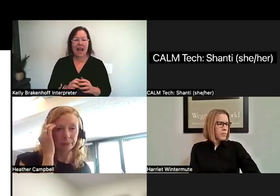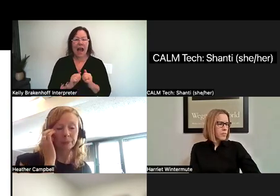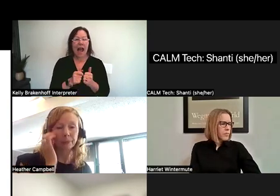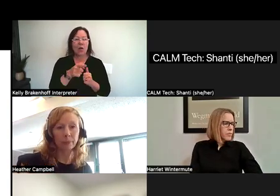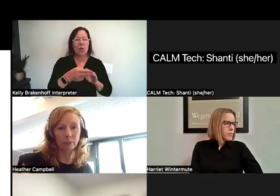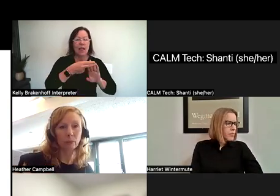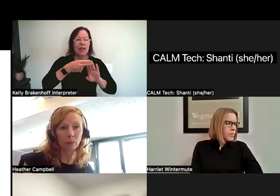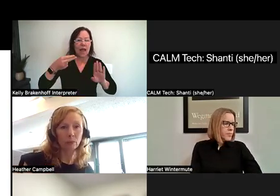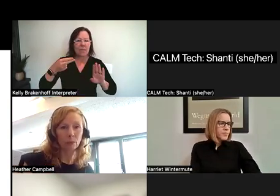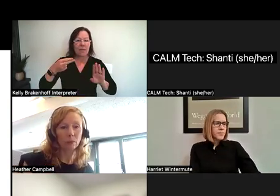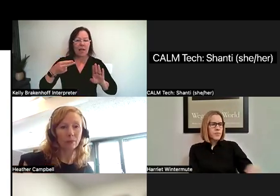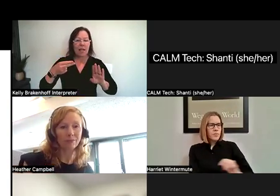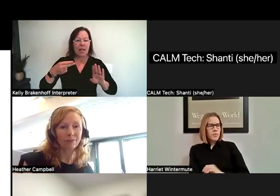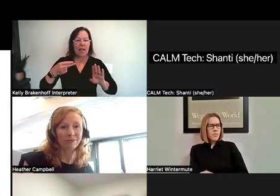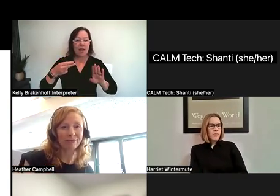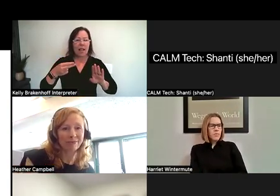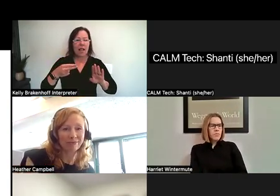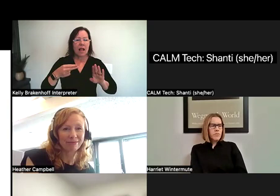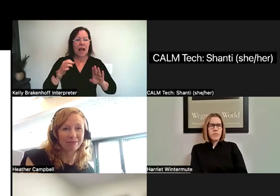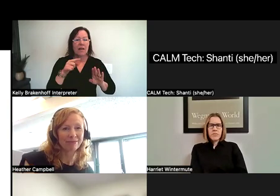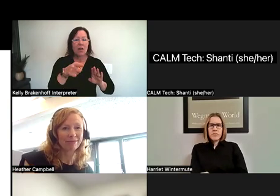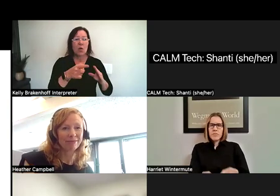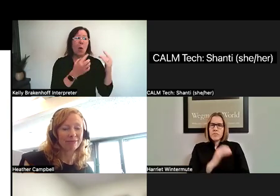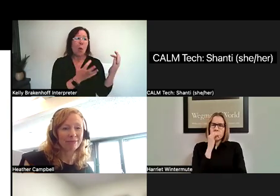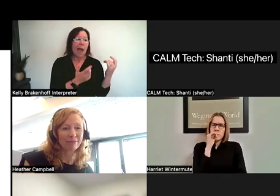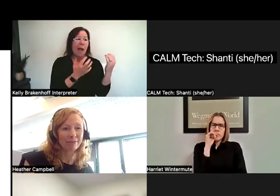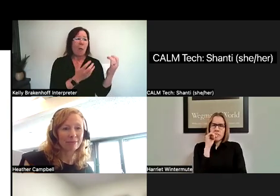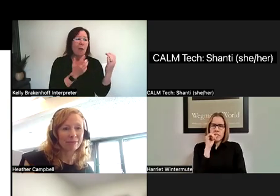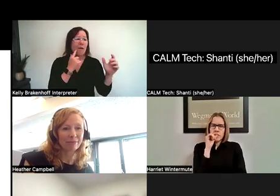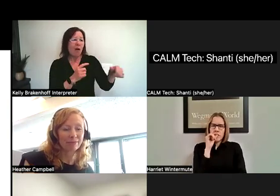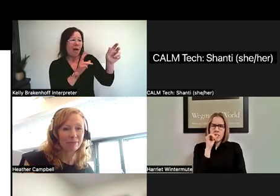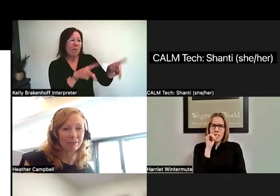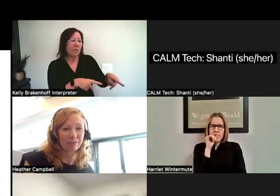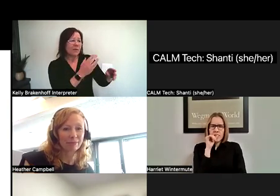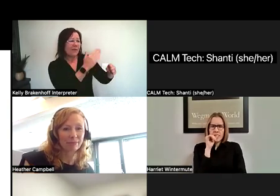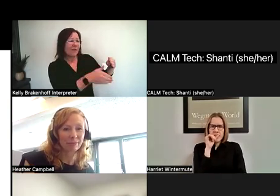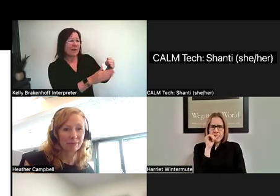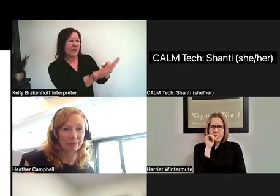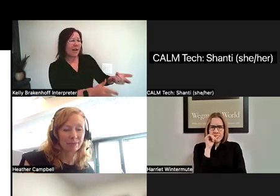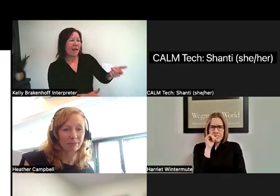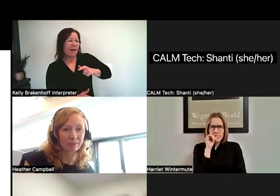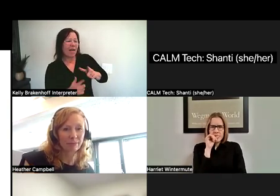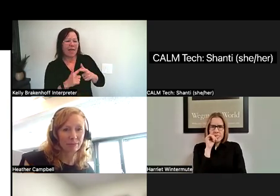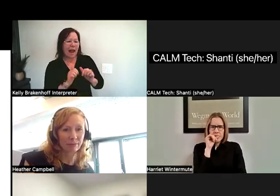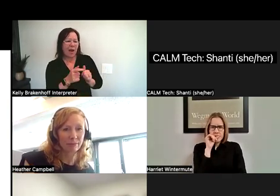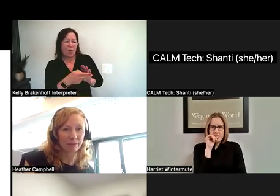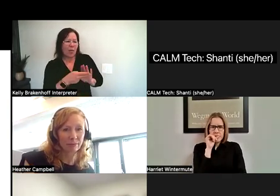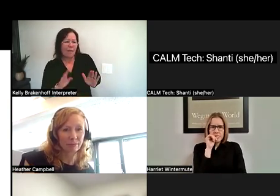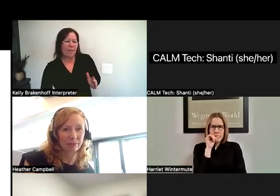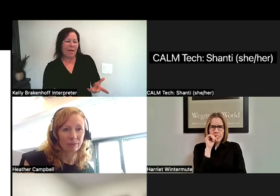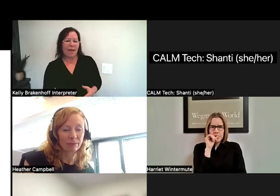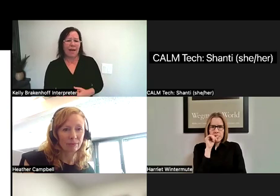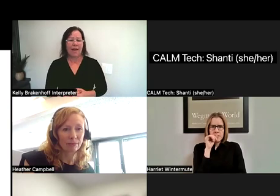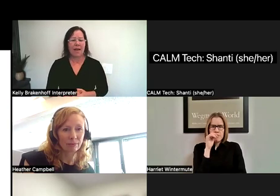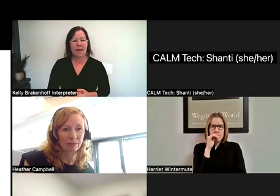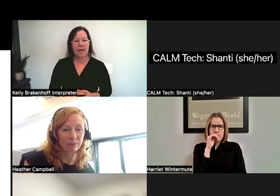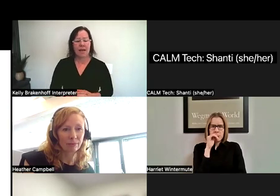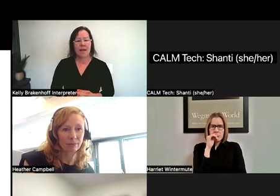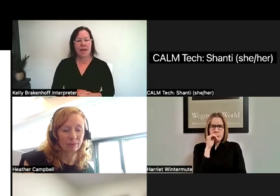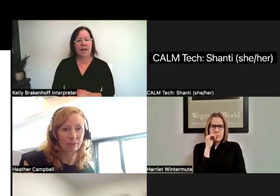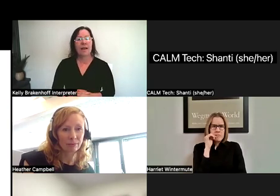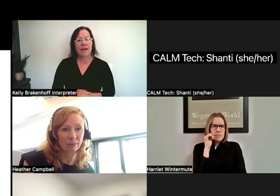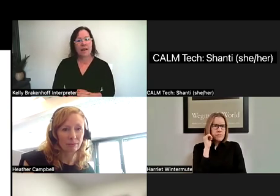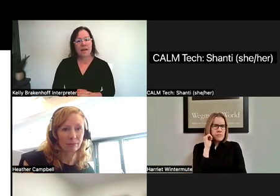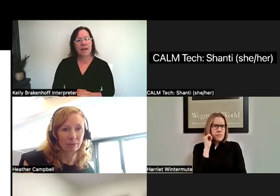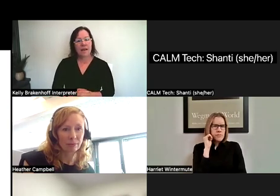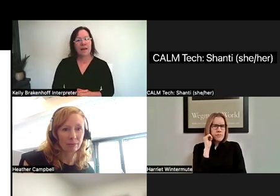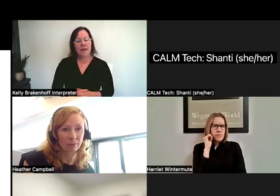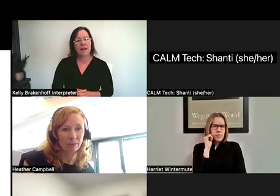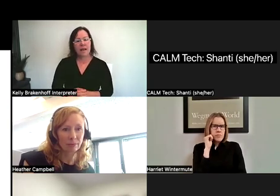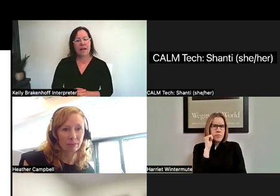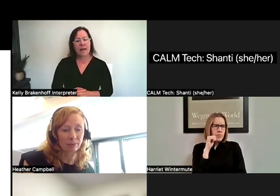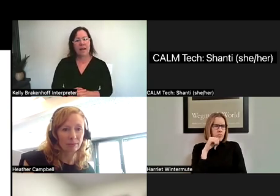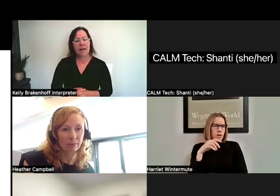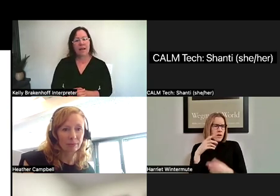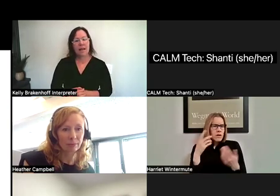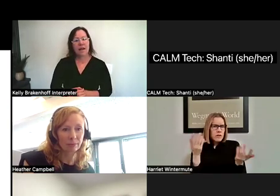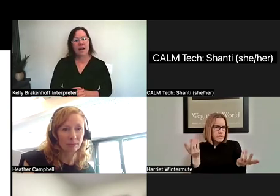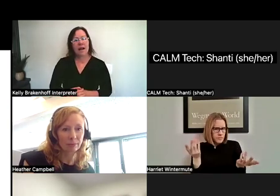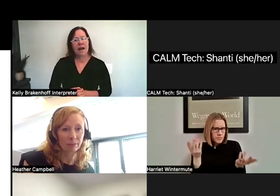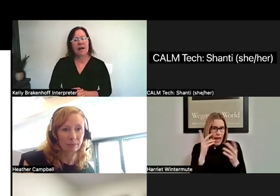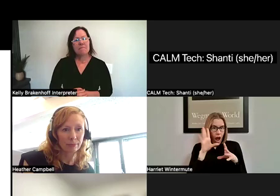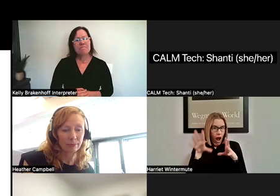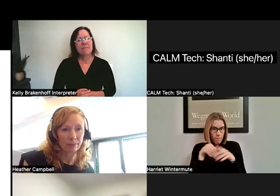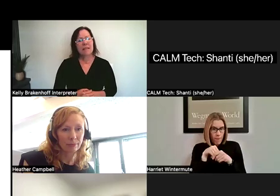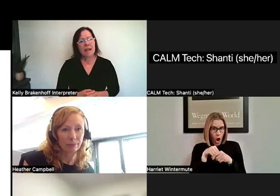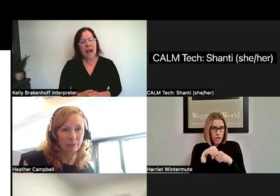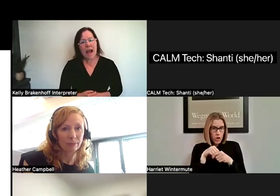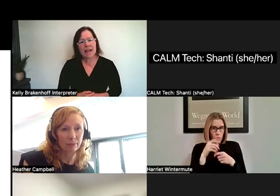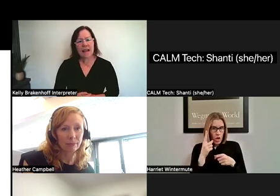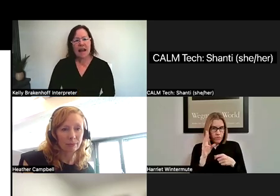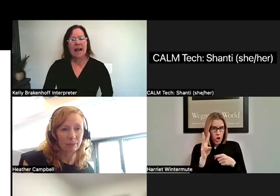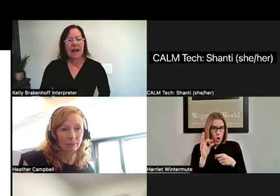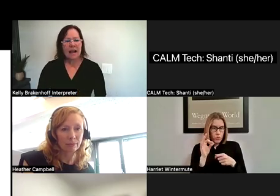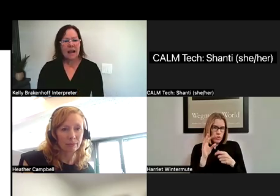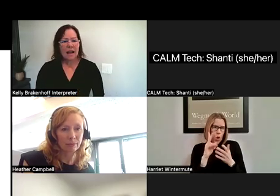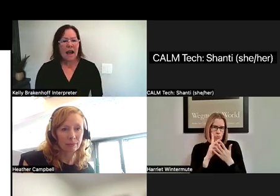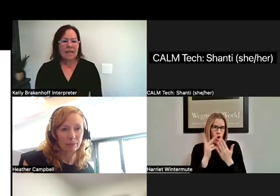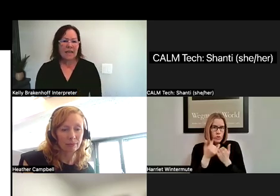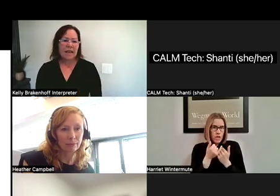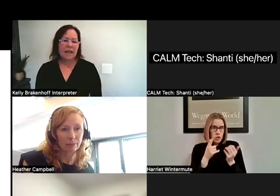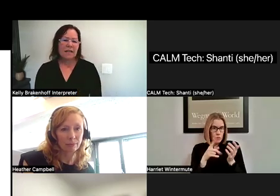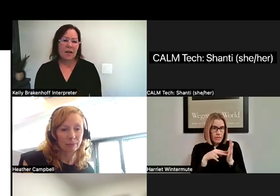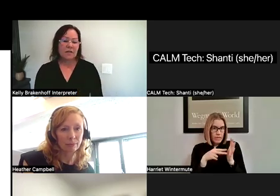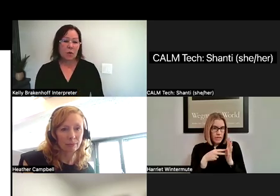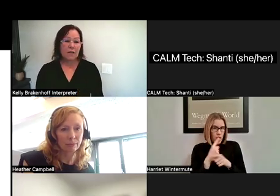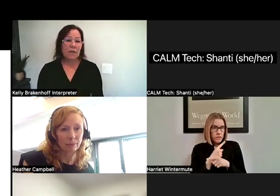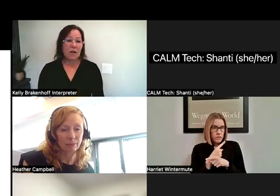label the person that you're always waiting on? >> HARRIET WINTERMUTE: I think as far as workflows